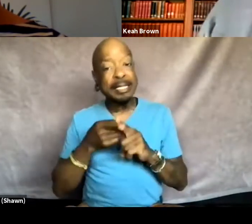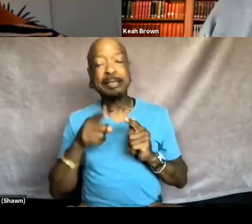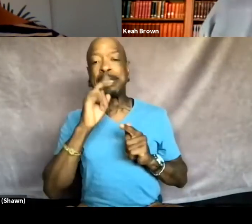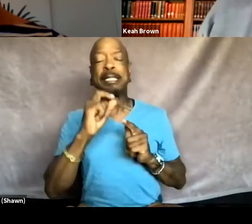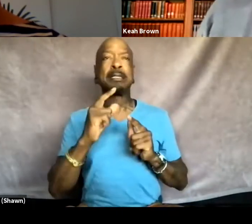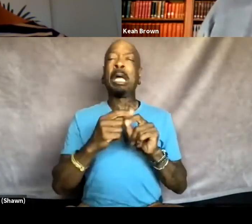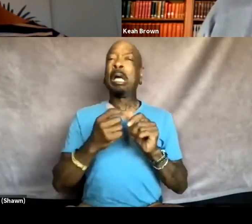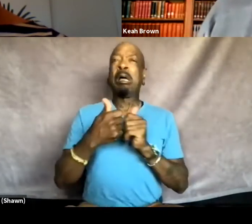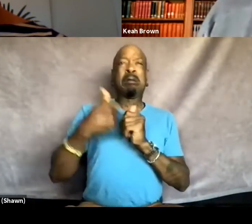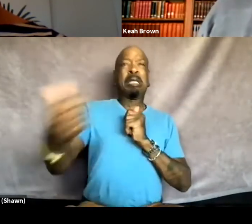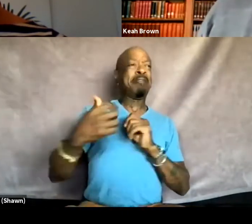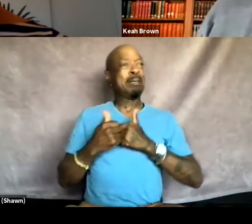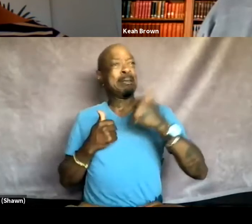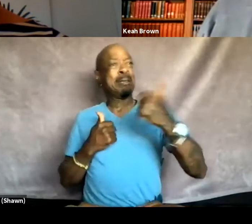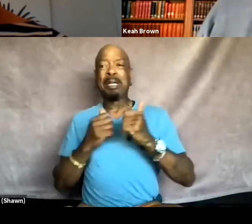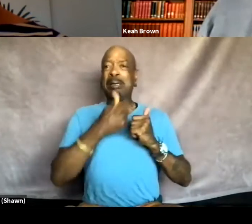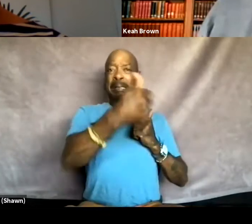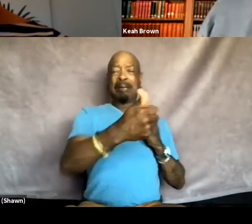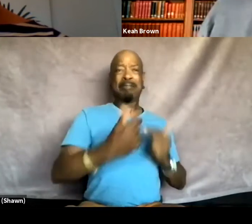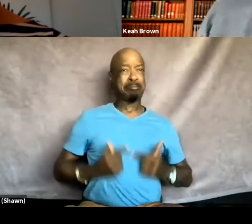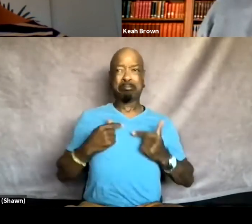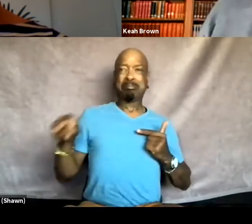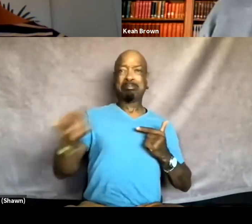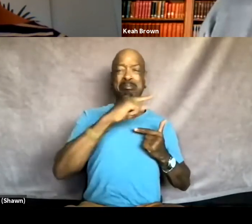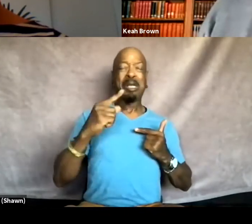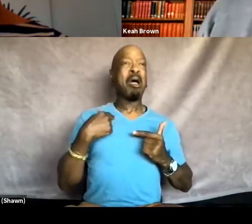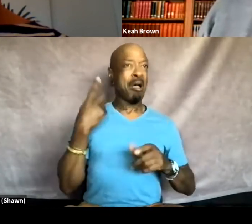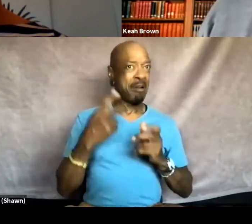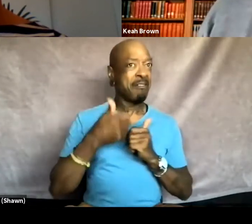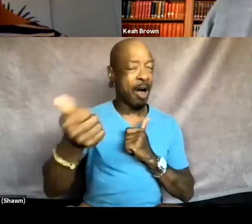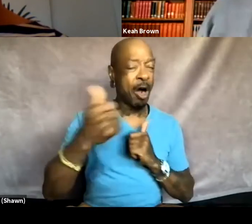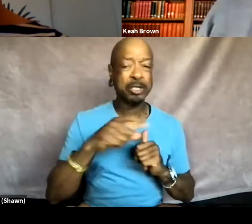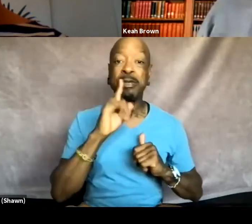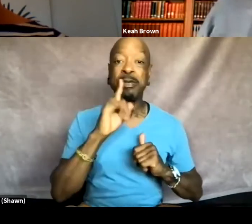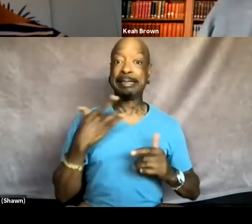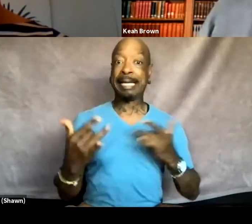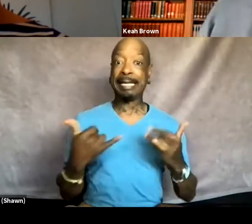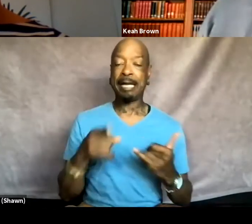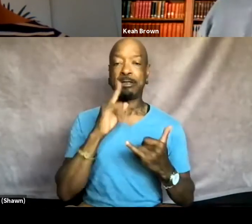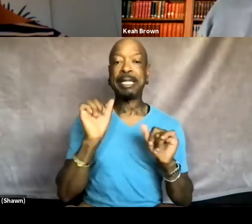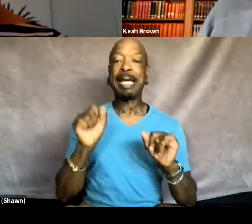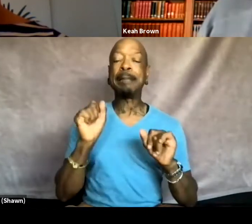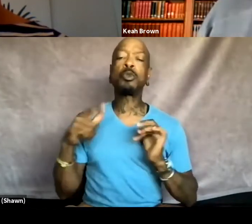that I have is as excited as I am to be able to travel again, you know come back to LA